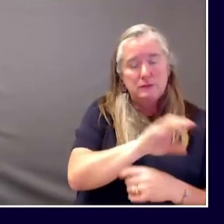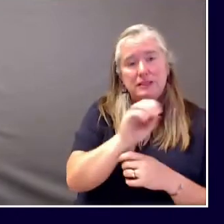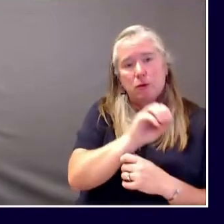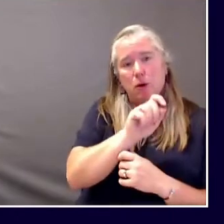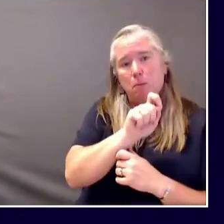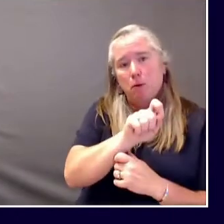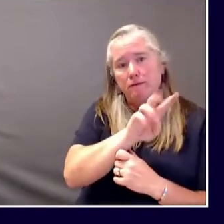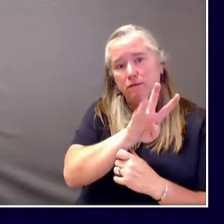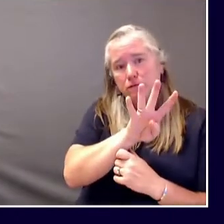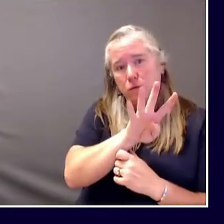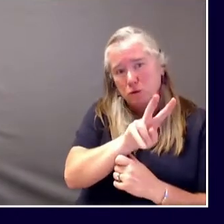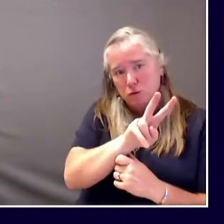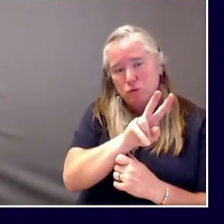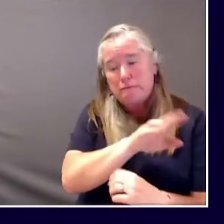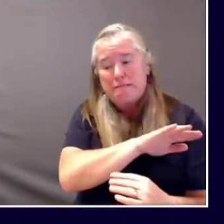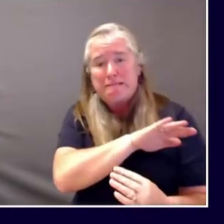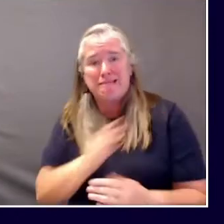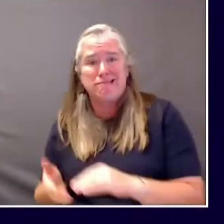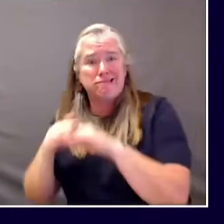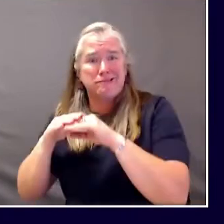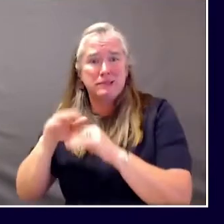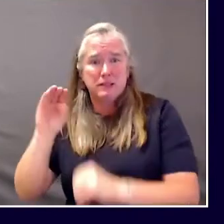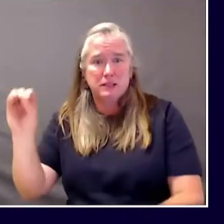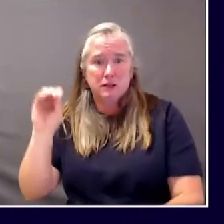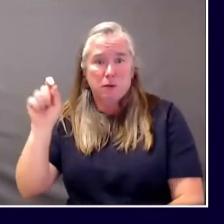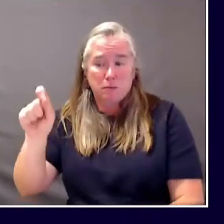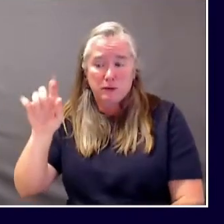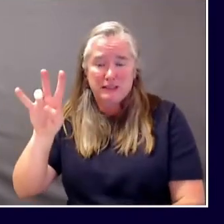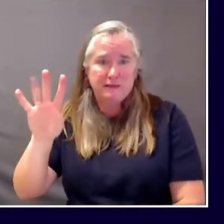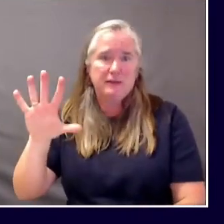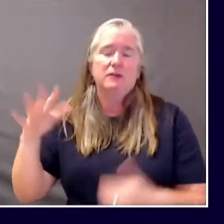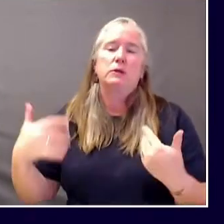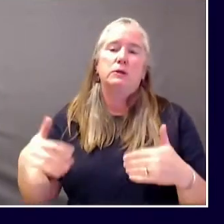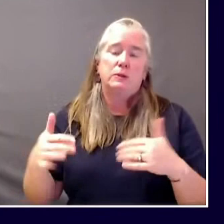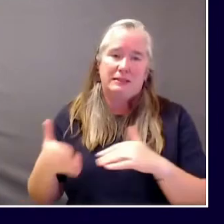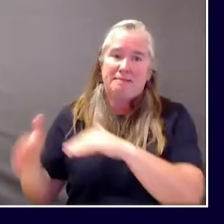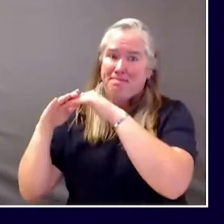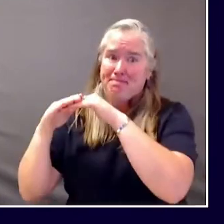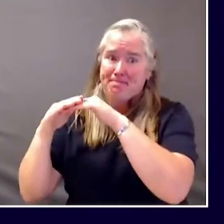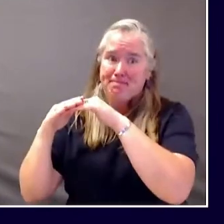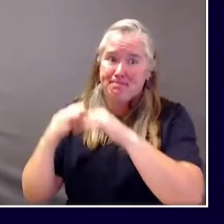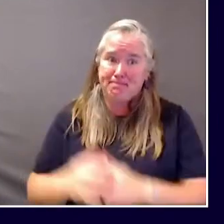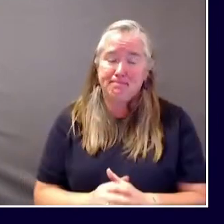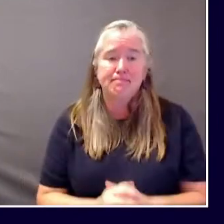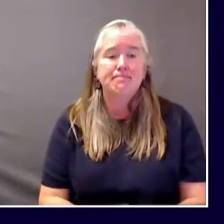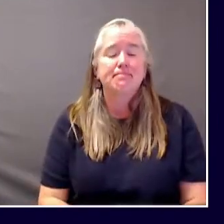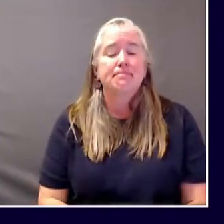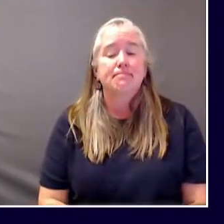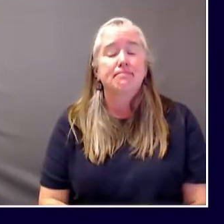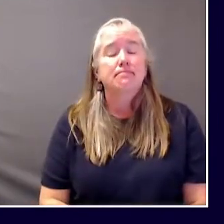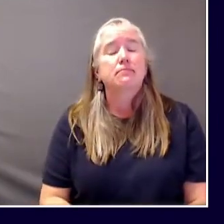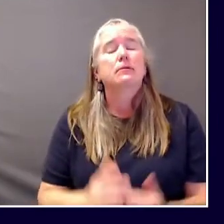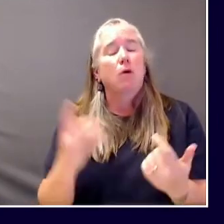and biologically in our positivity rate